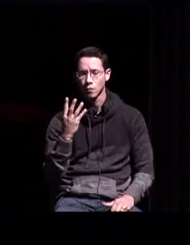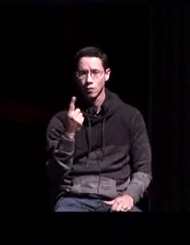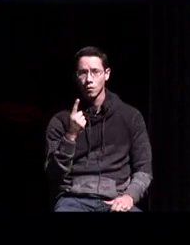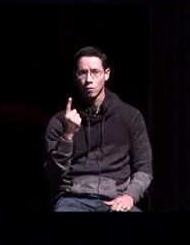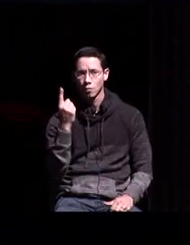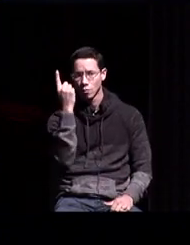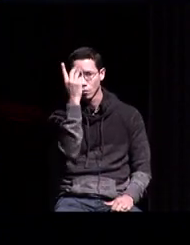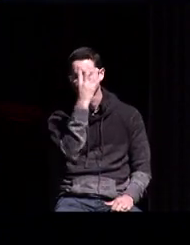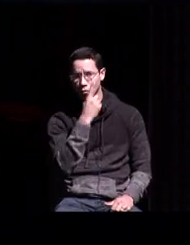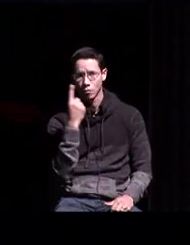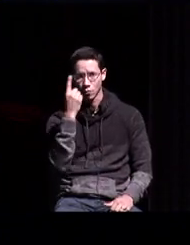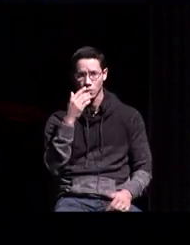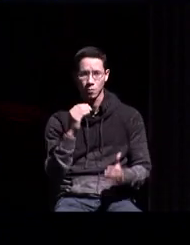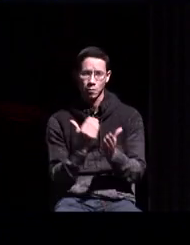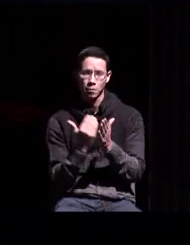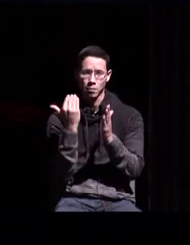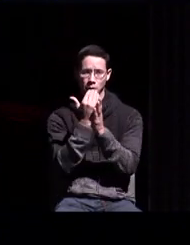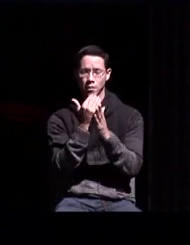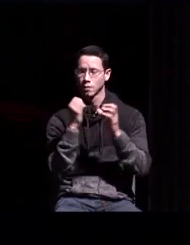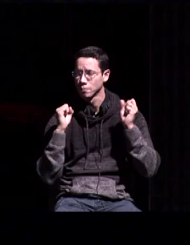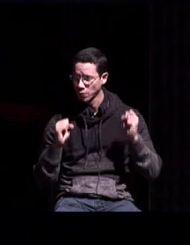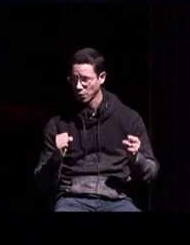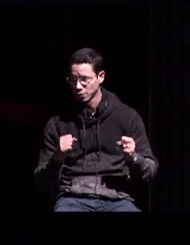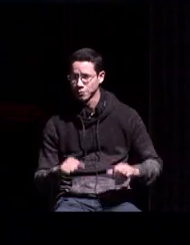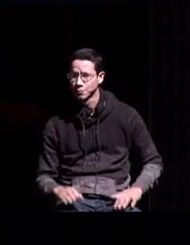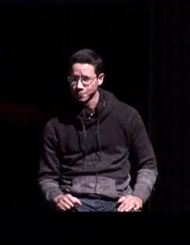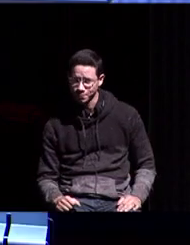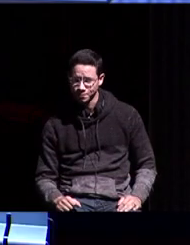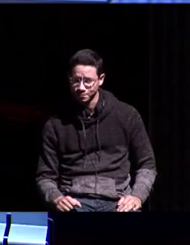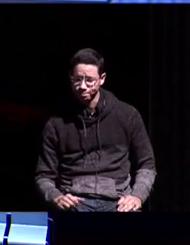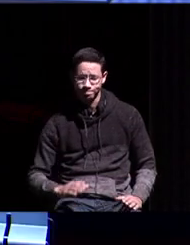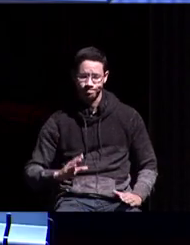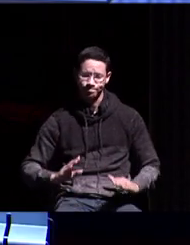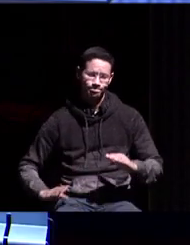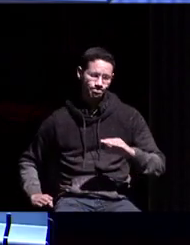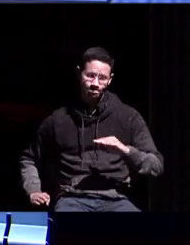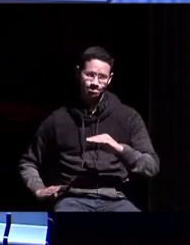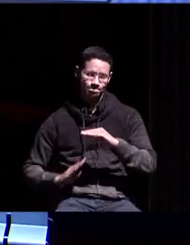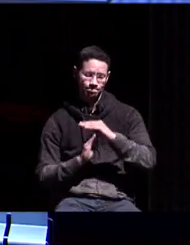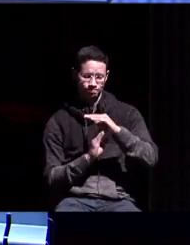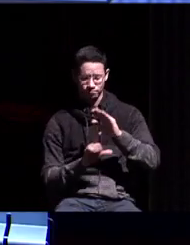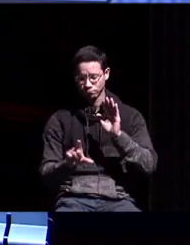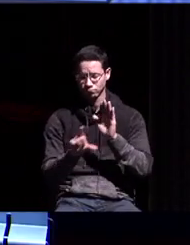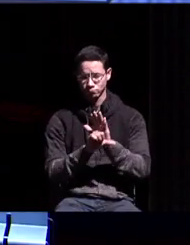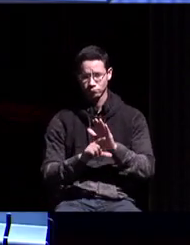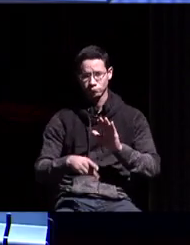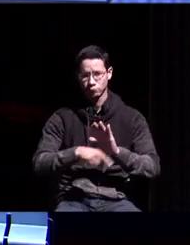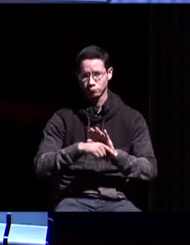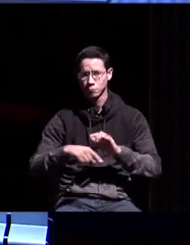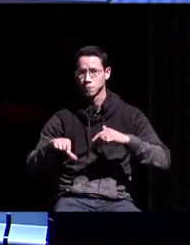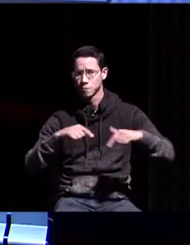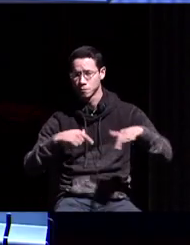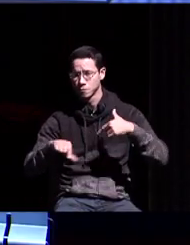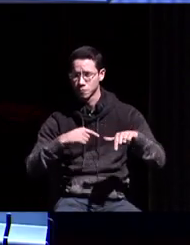That is the maximum hour load as permitted by labor laws even considering before the alterations.